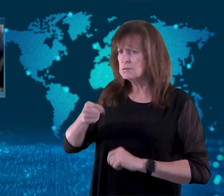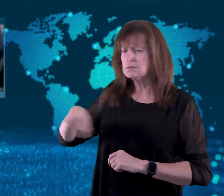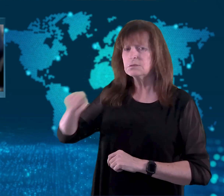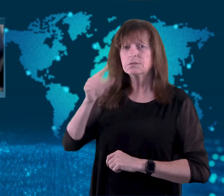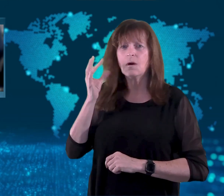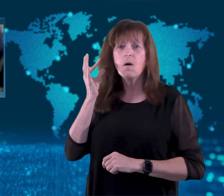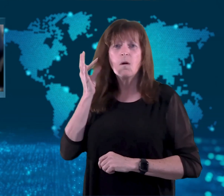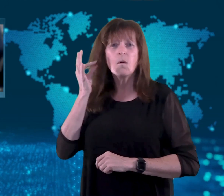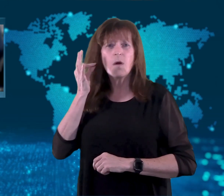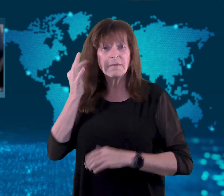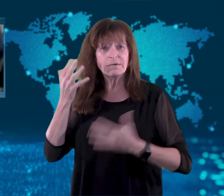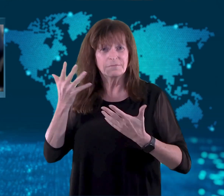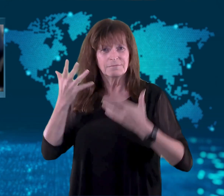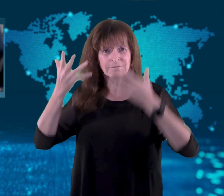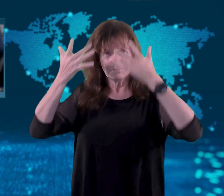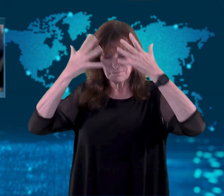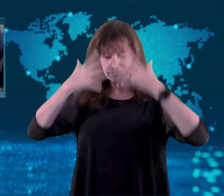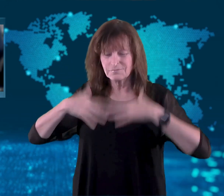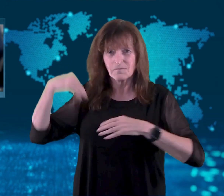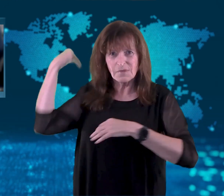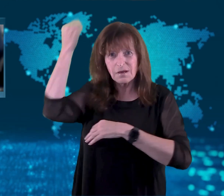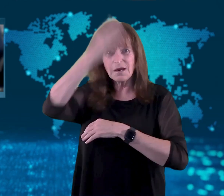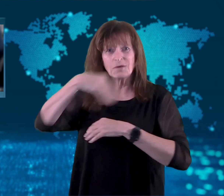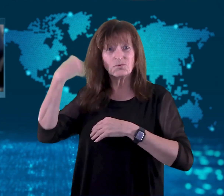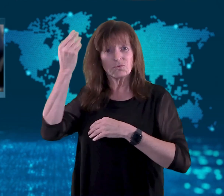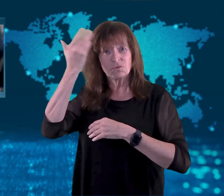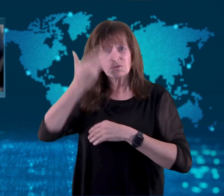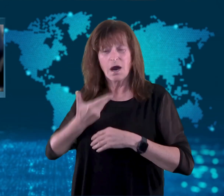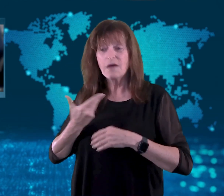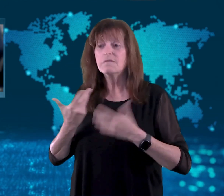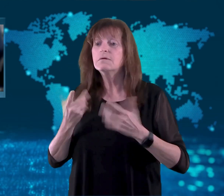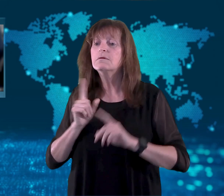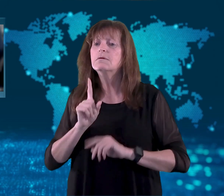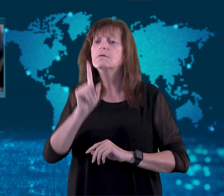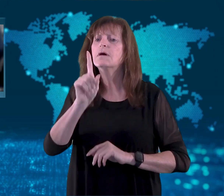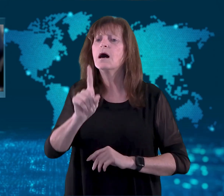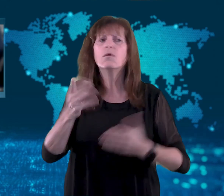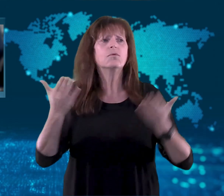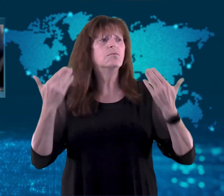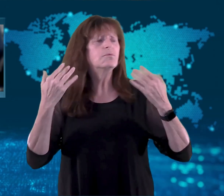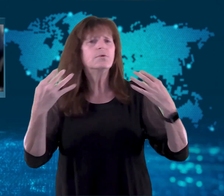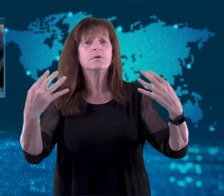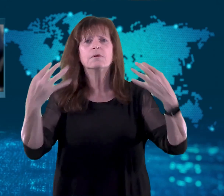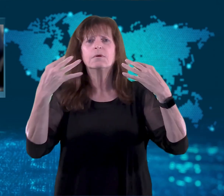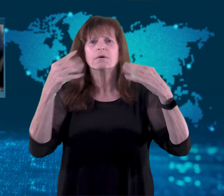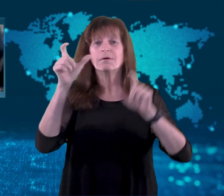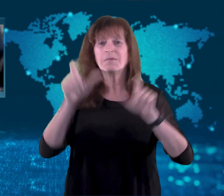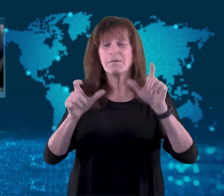whenever they are in public.